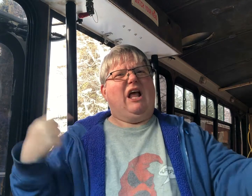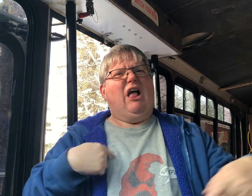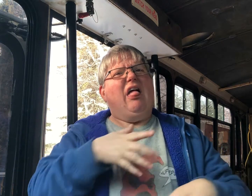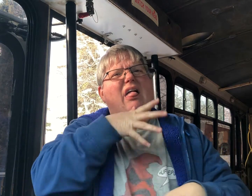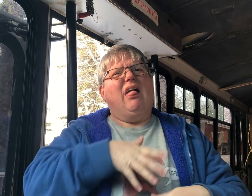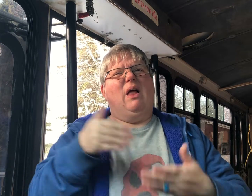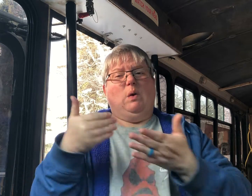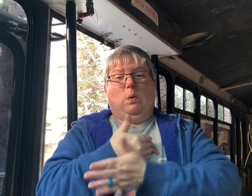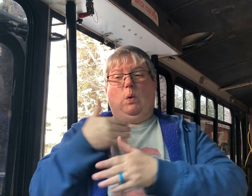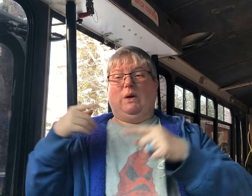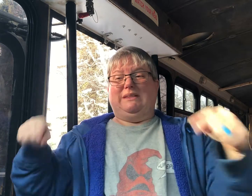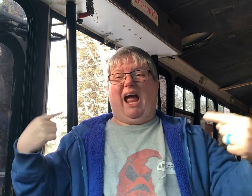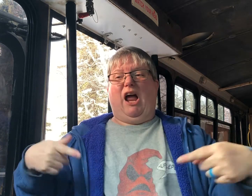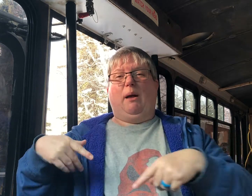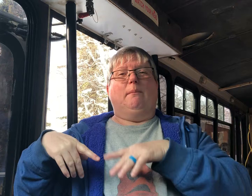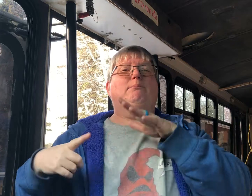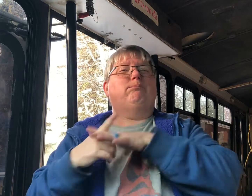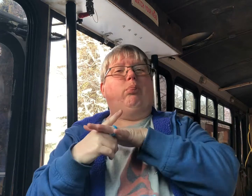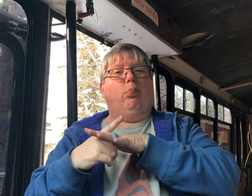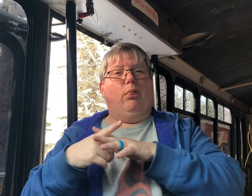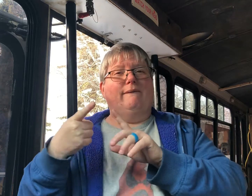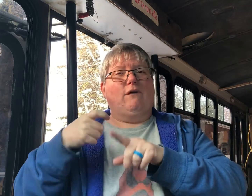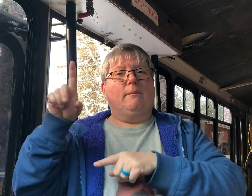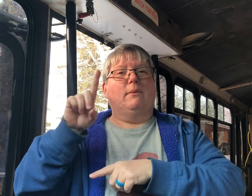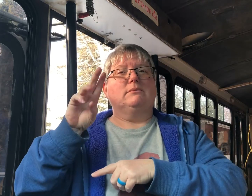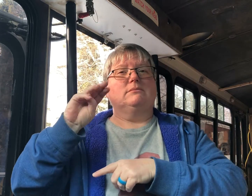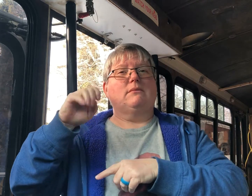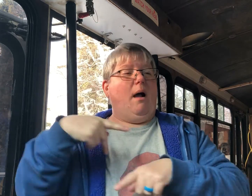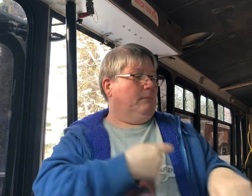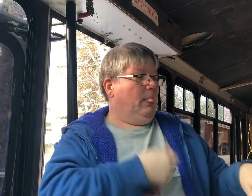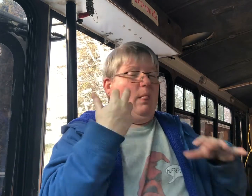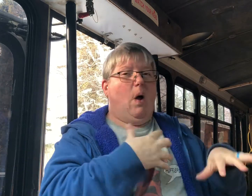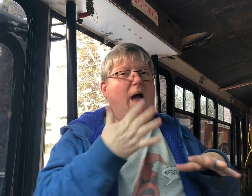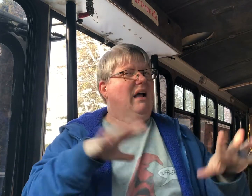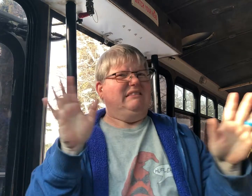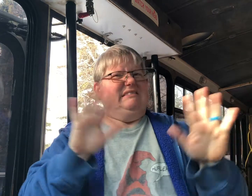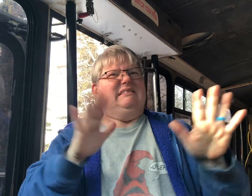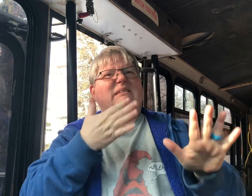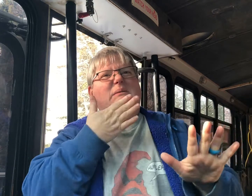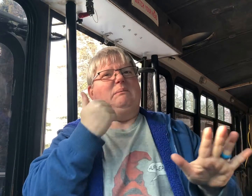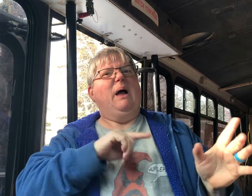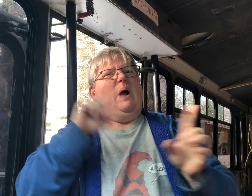I don't want to have a new tire get a nail in it from the dump. You know. So I think I